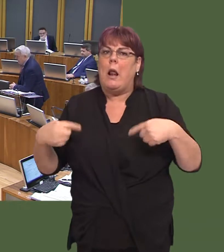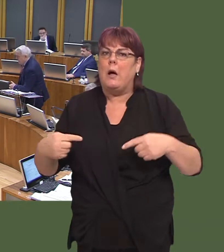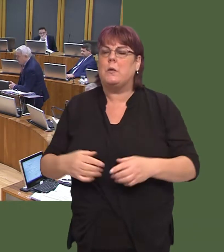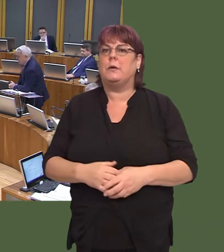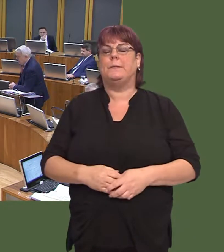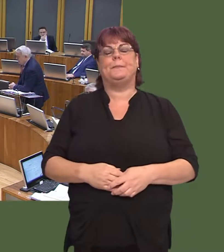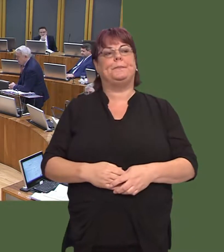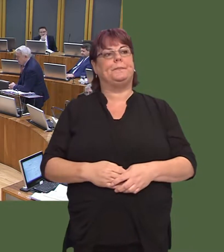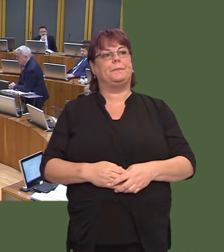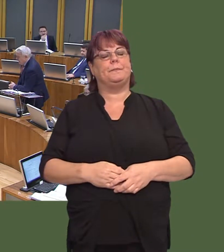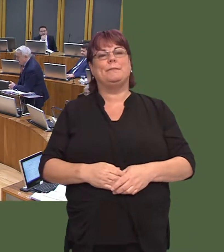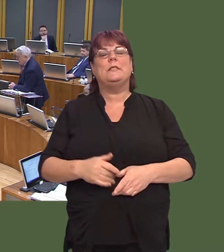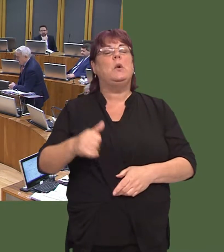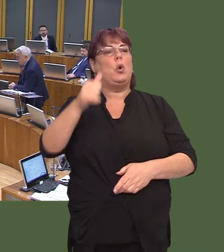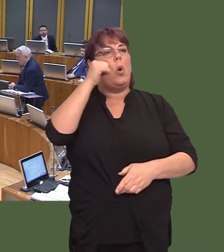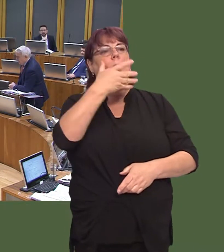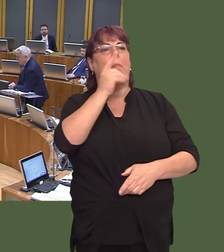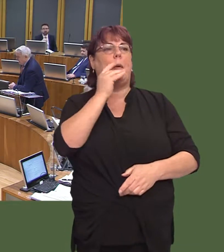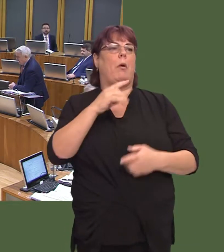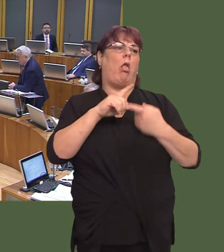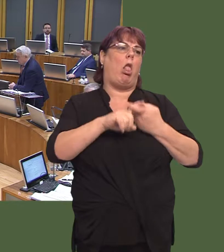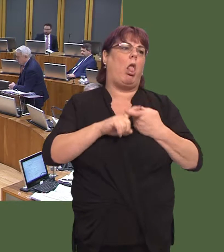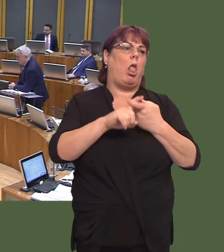It may be that there are some who then look at illegal drugs.